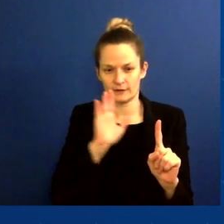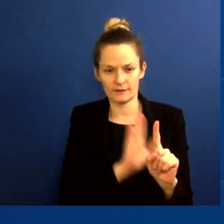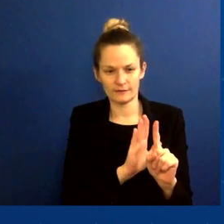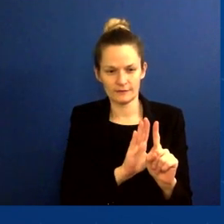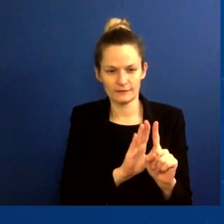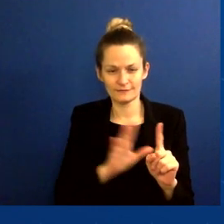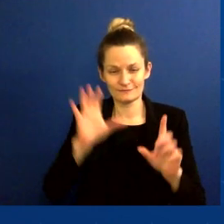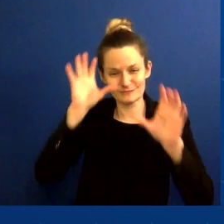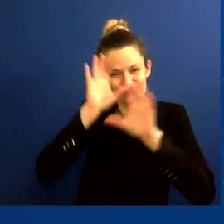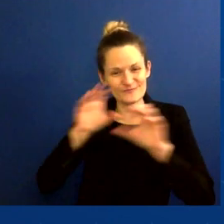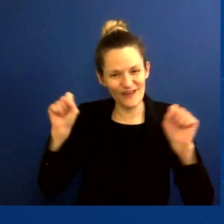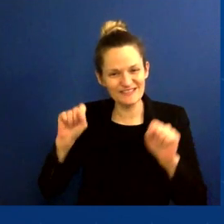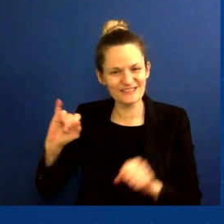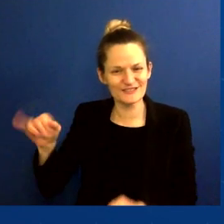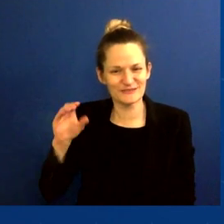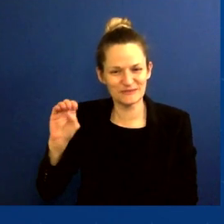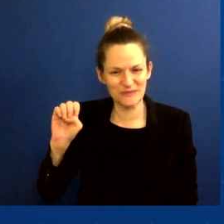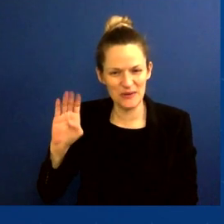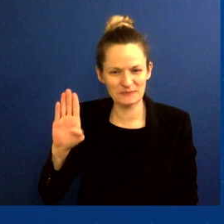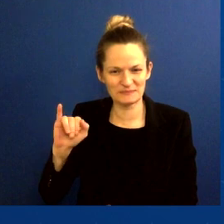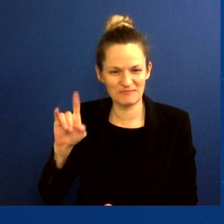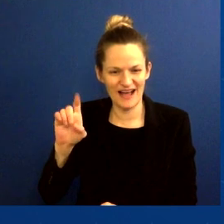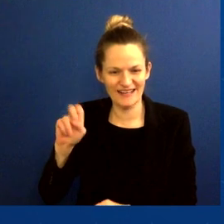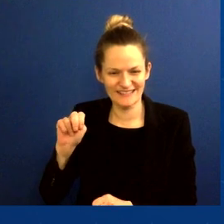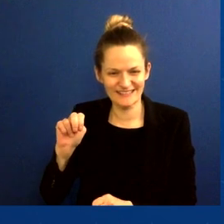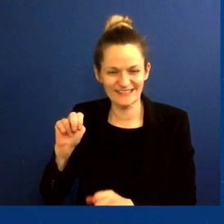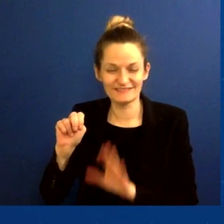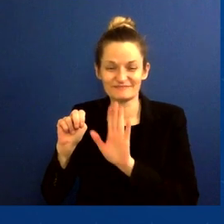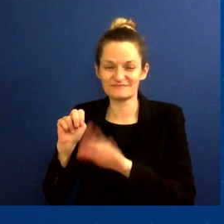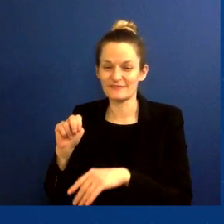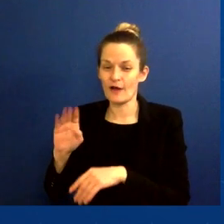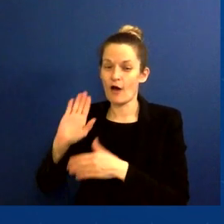All of the workers gathered here know that our administration